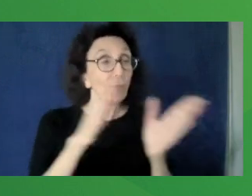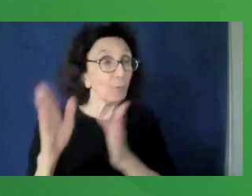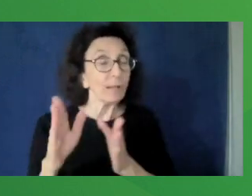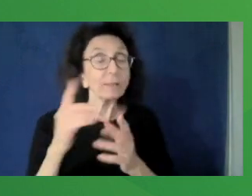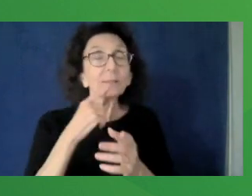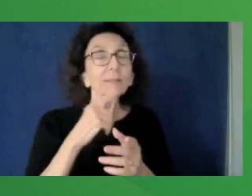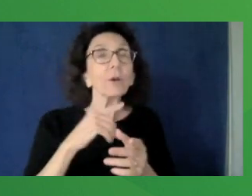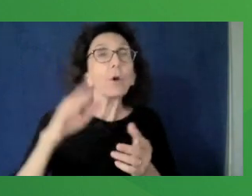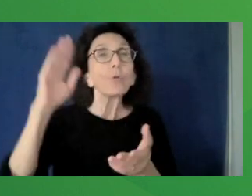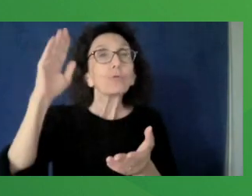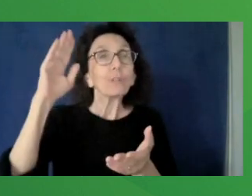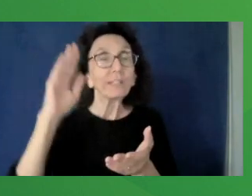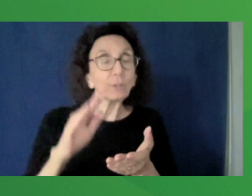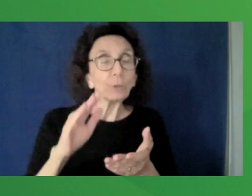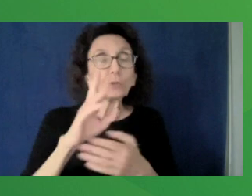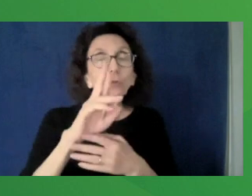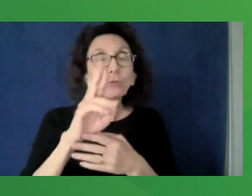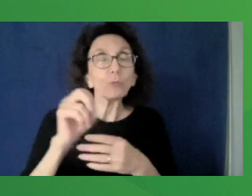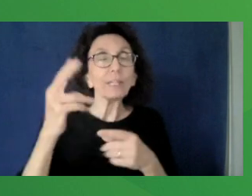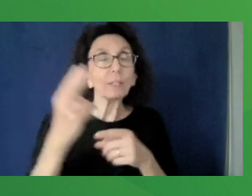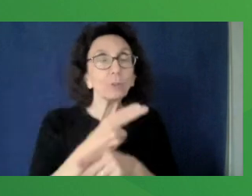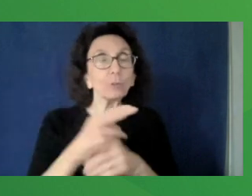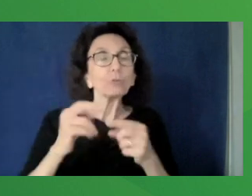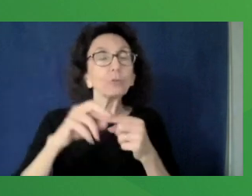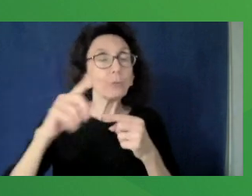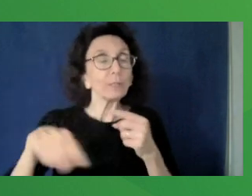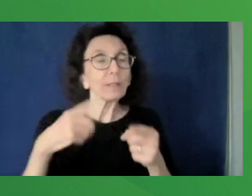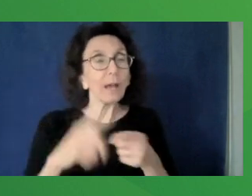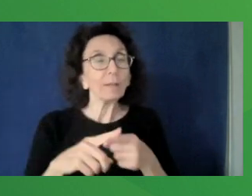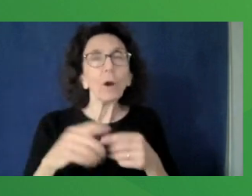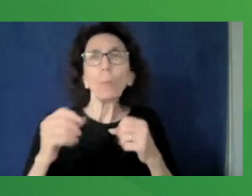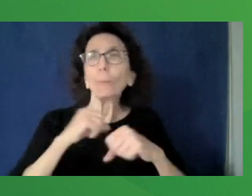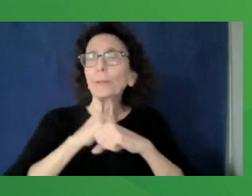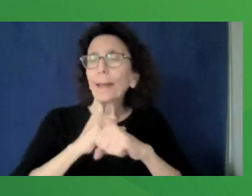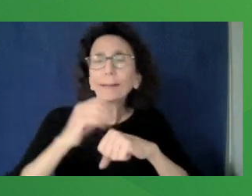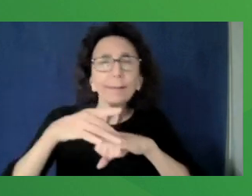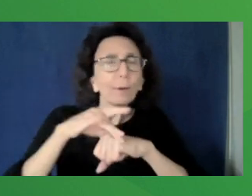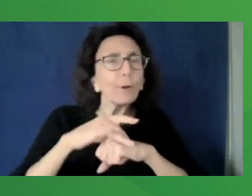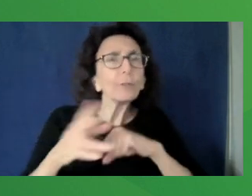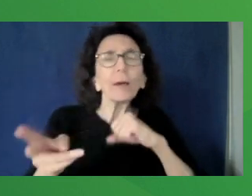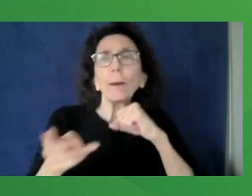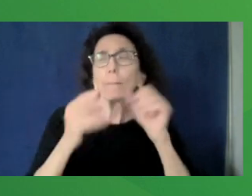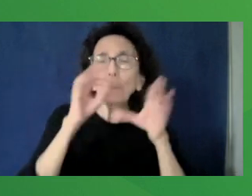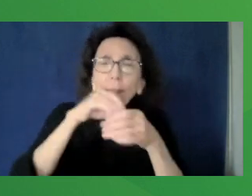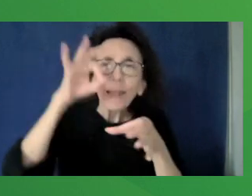and green. Ways to protect the earth, save energy, plant more trees, ride bikes, or even save water.